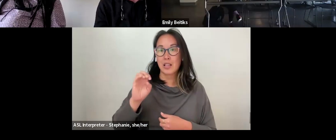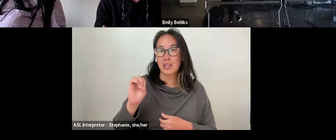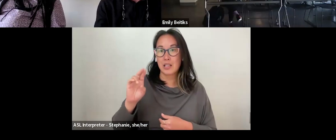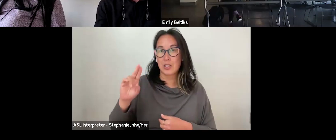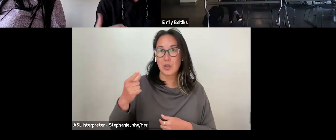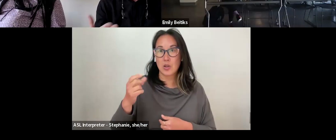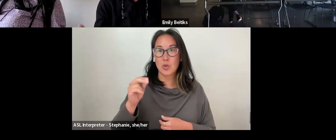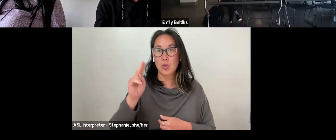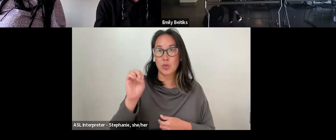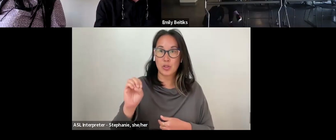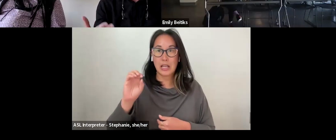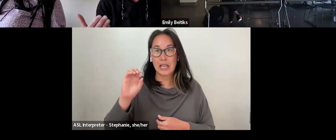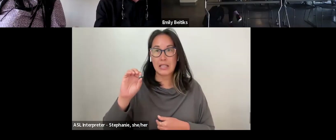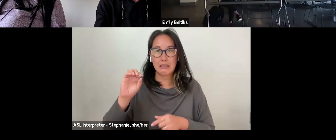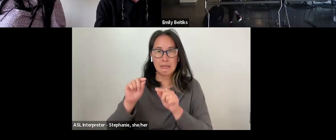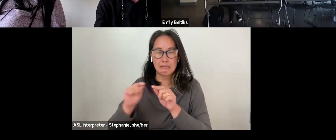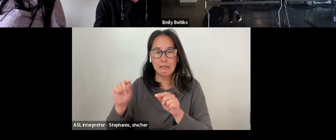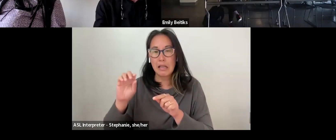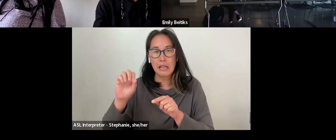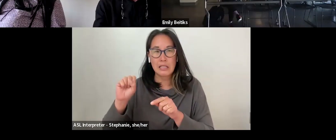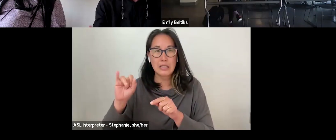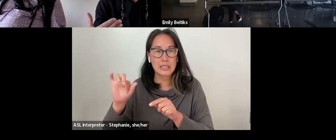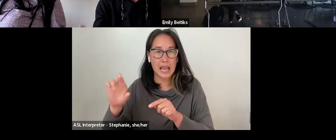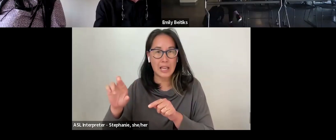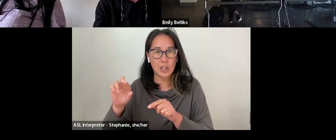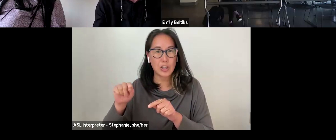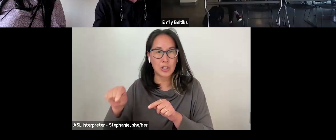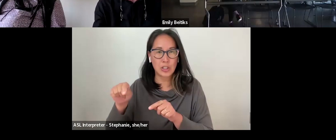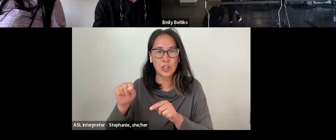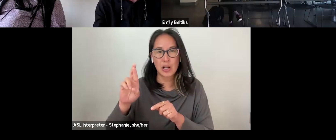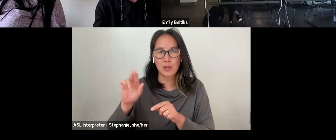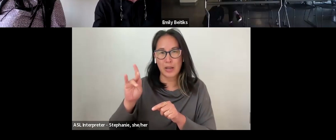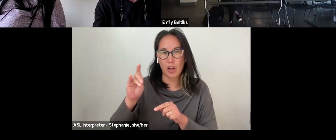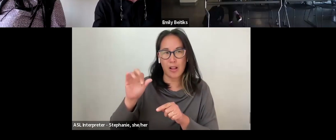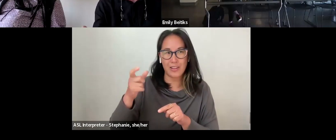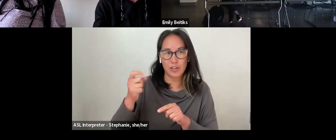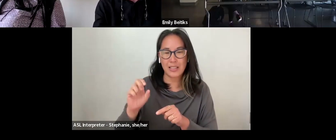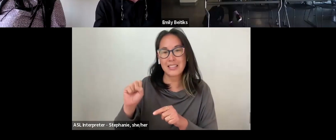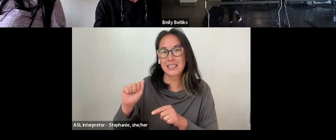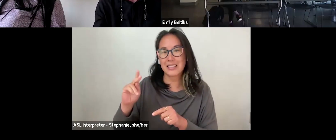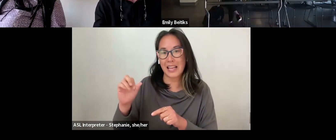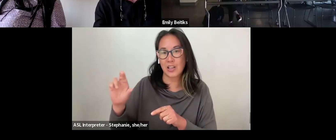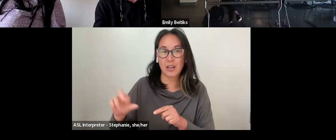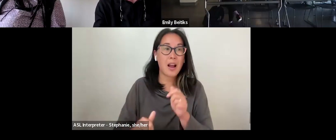Again, largely poor, 60% African-American population in Cincinnati.